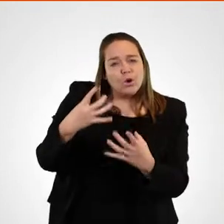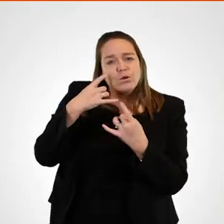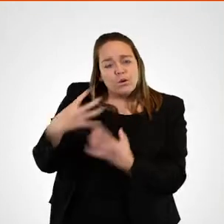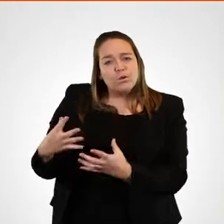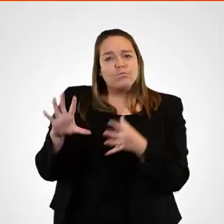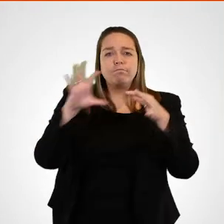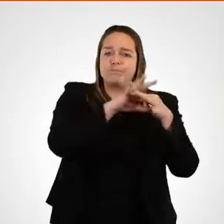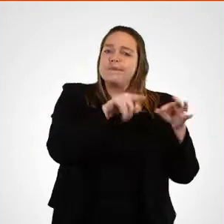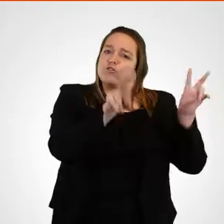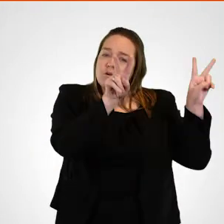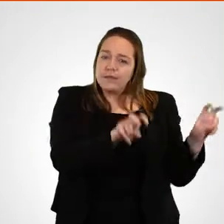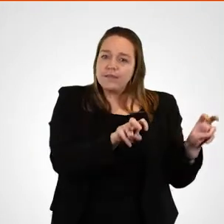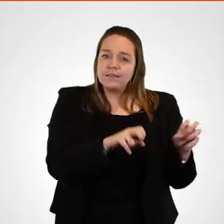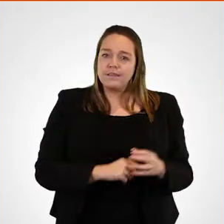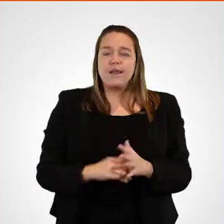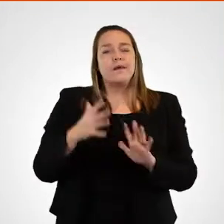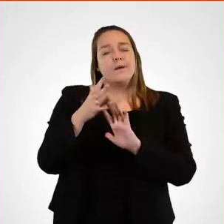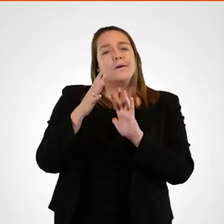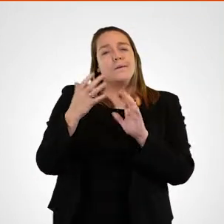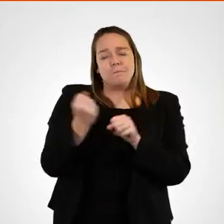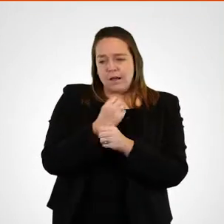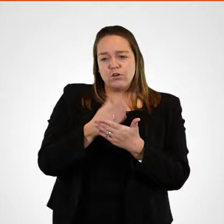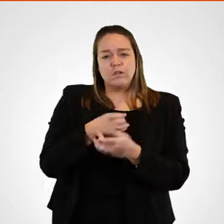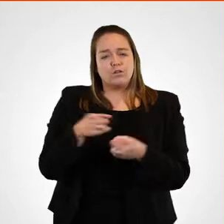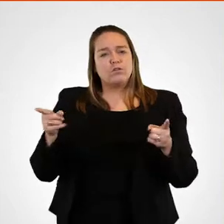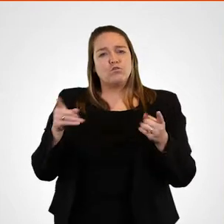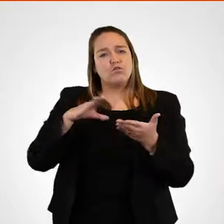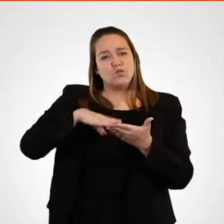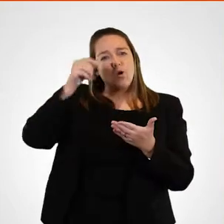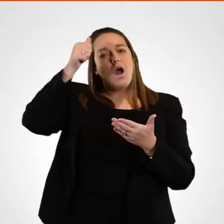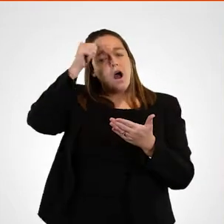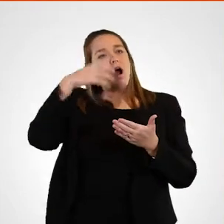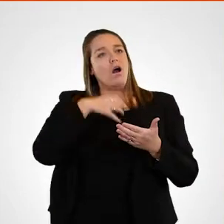But just getting them so that they get a sense of what the topic is